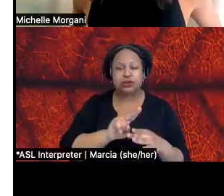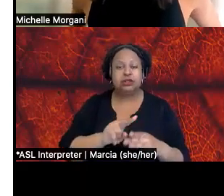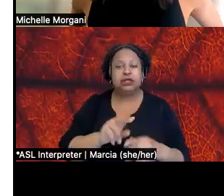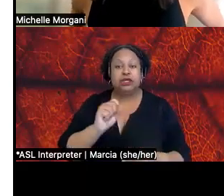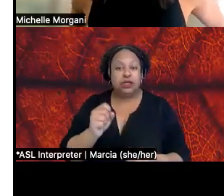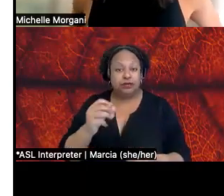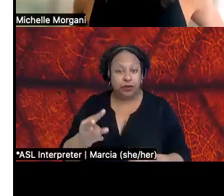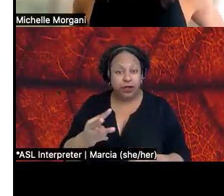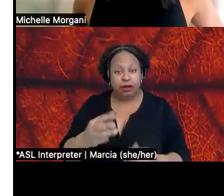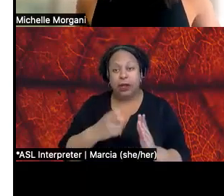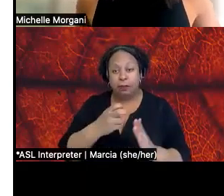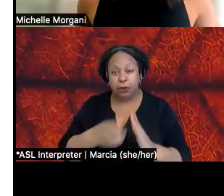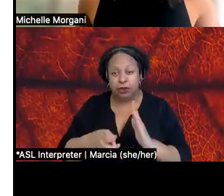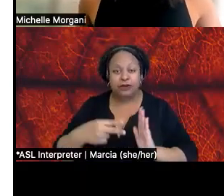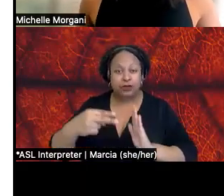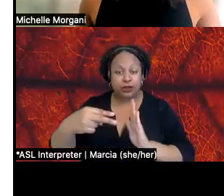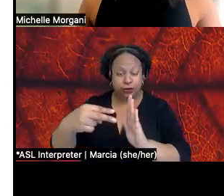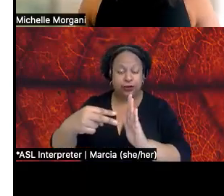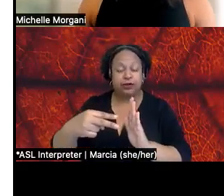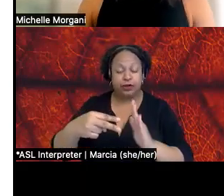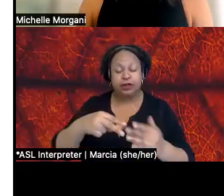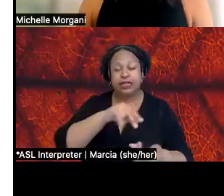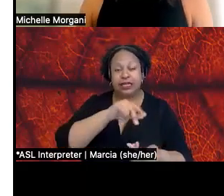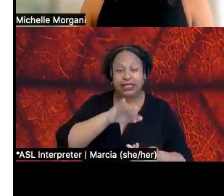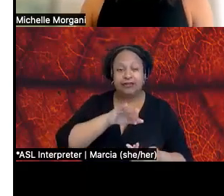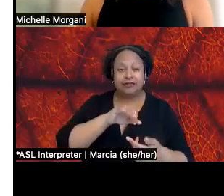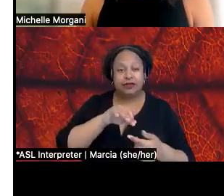accommodate reading when reading is being affected by a disability.